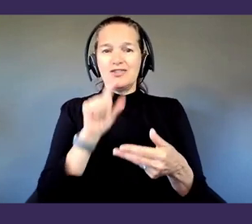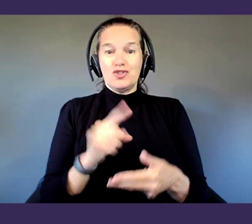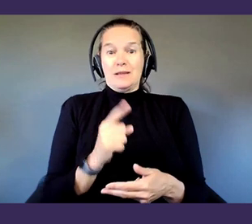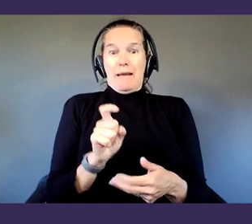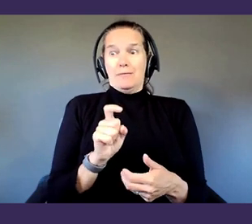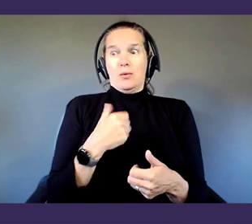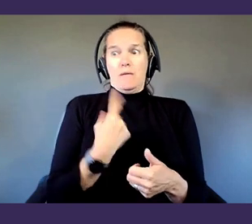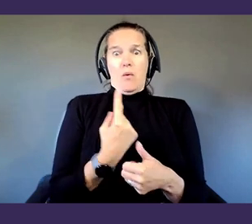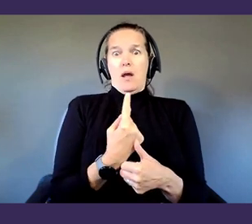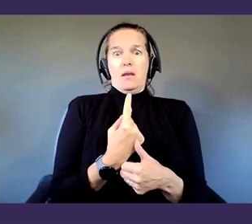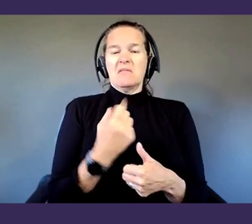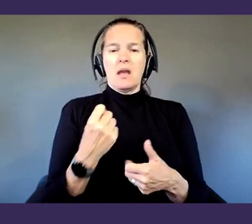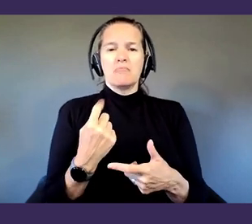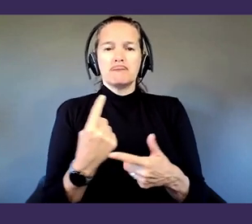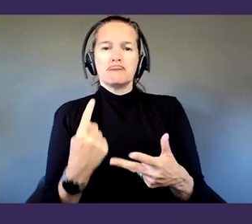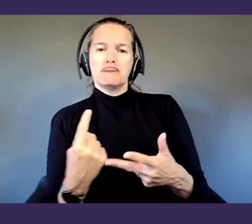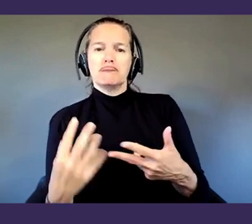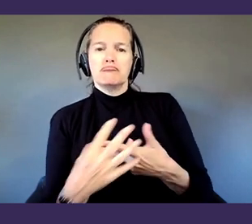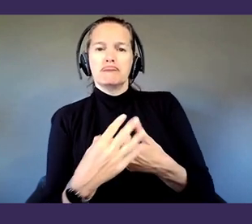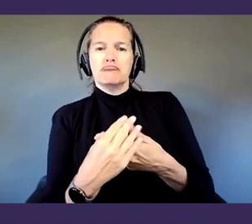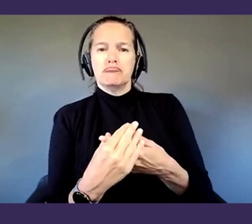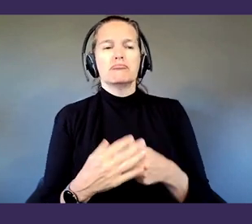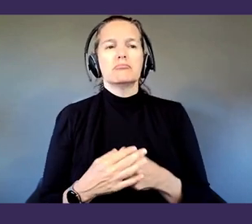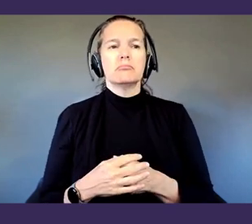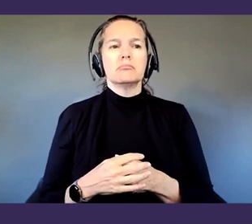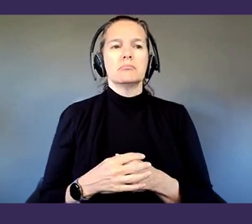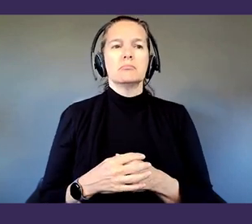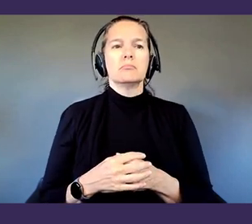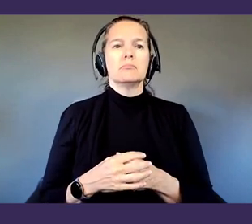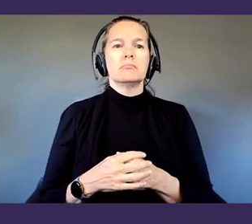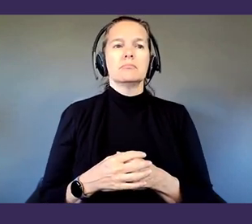And then, just a second, sorry.